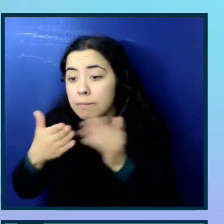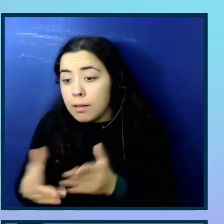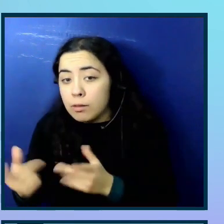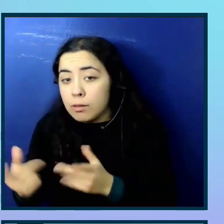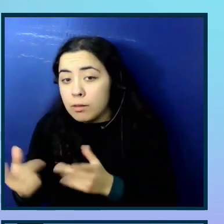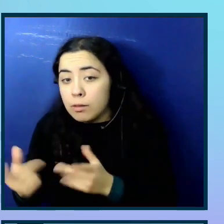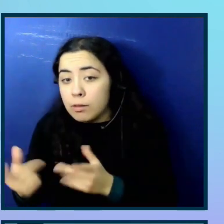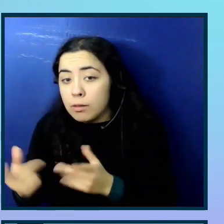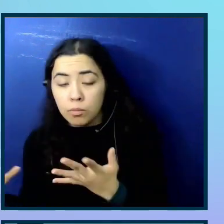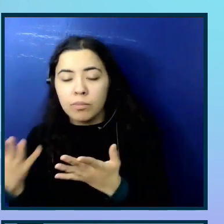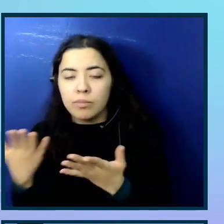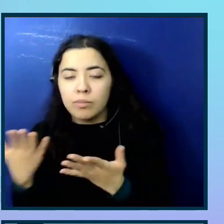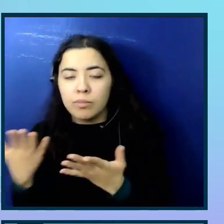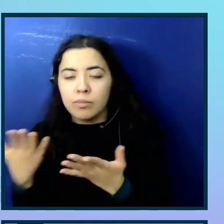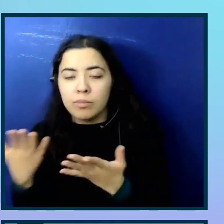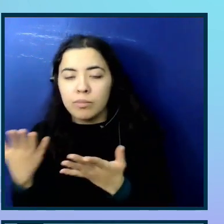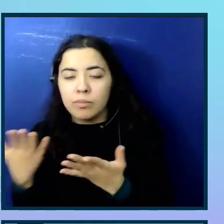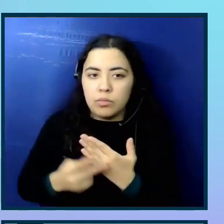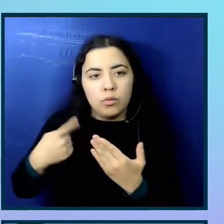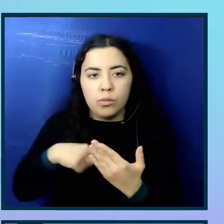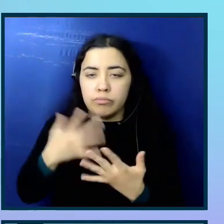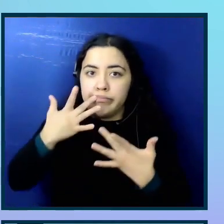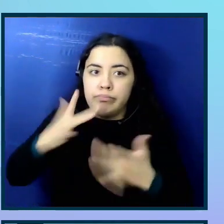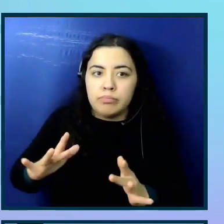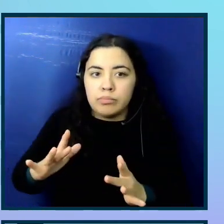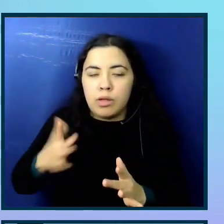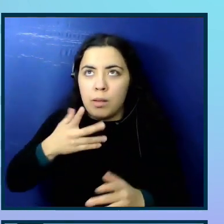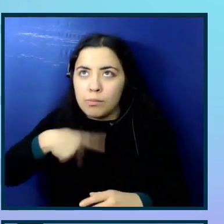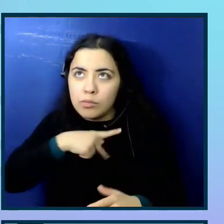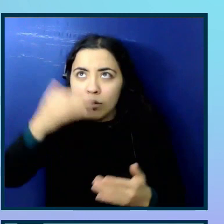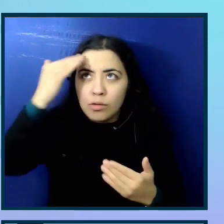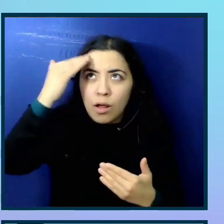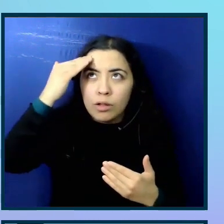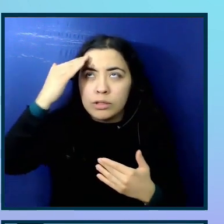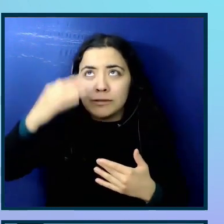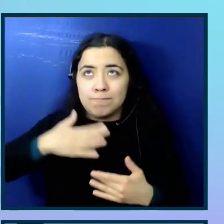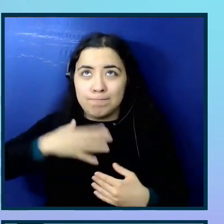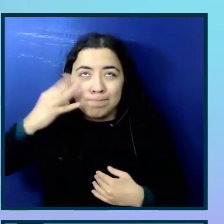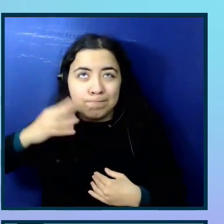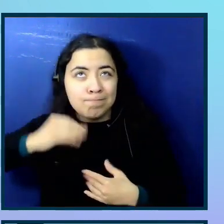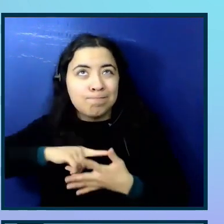we were very knowledge and we could lean on our personal relationship with our accessibility team